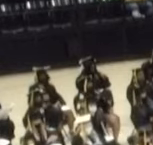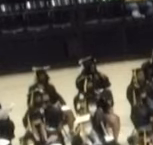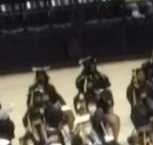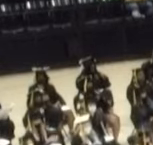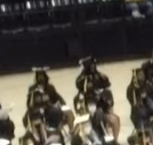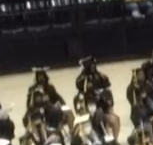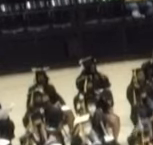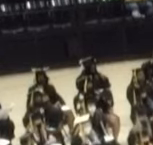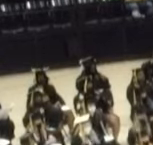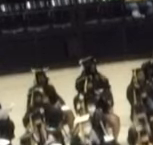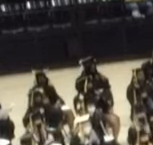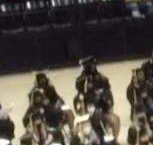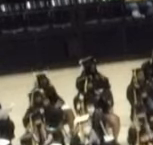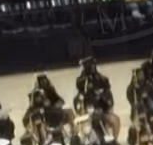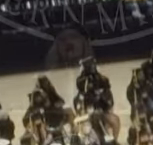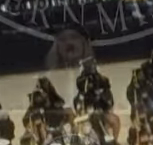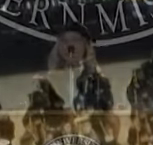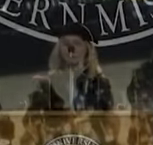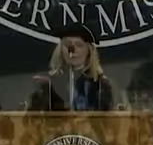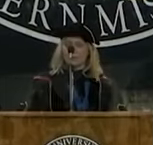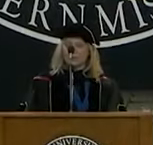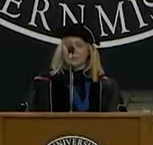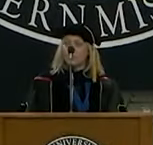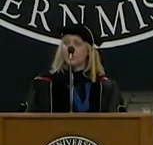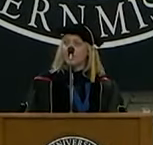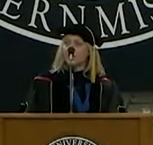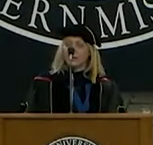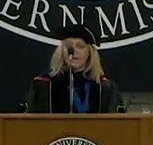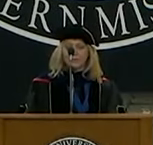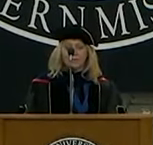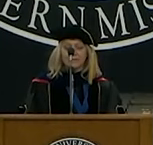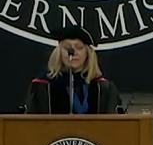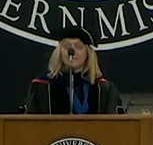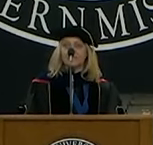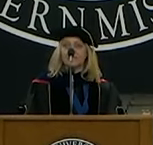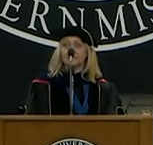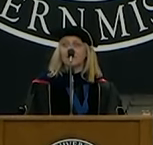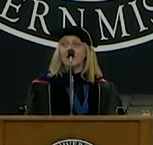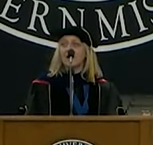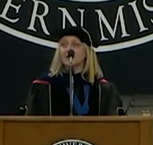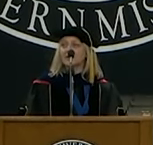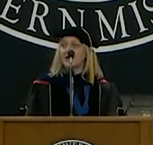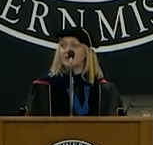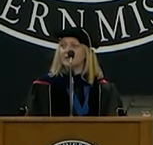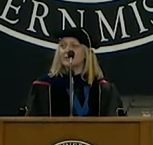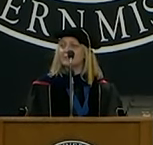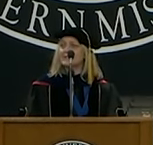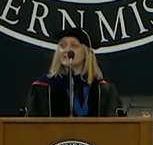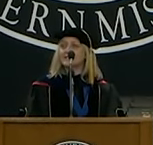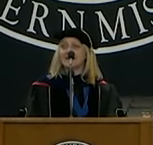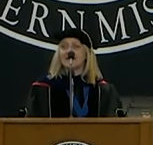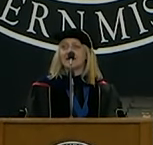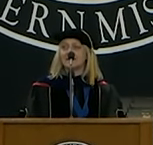Would all students who previously graduated or are graduating this evening from the Honors College please stand?